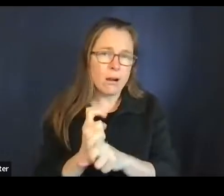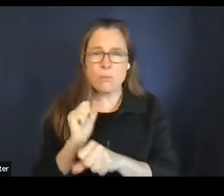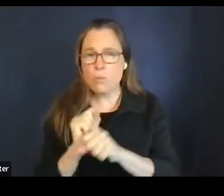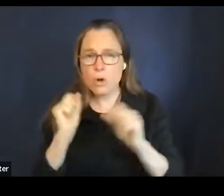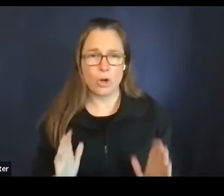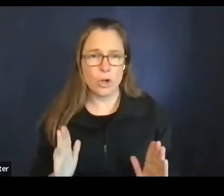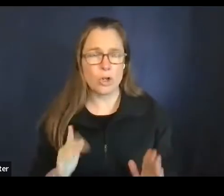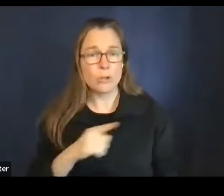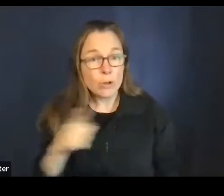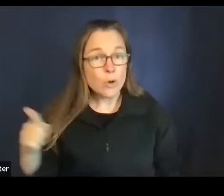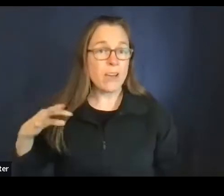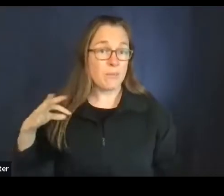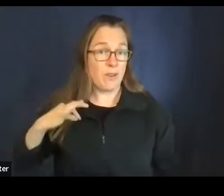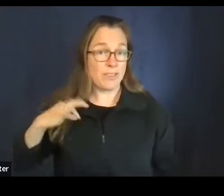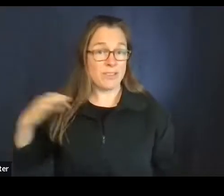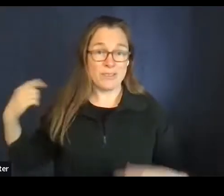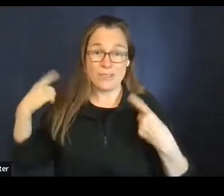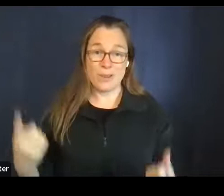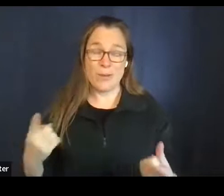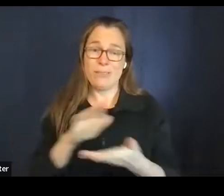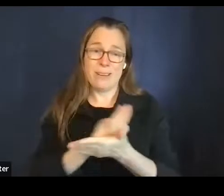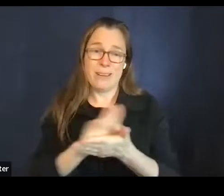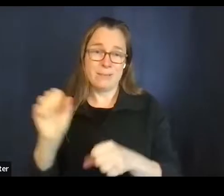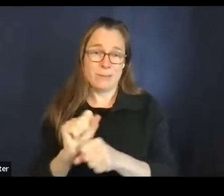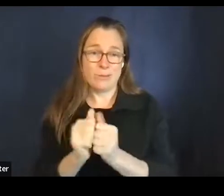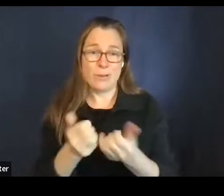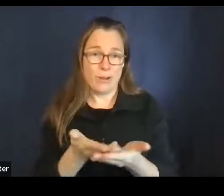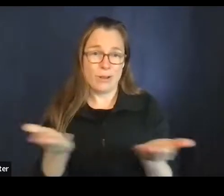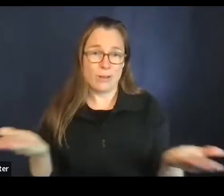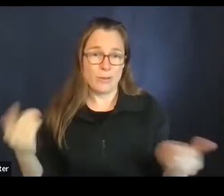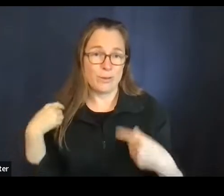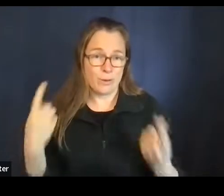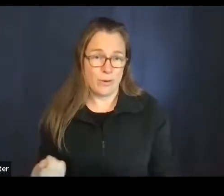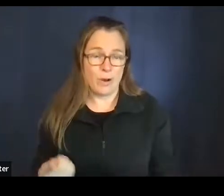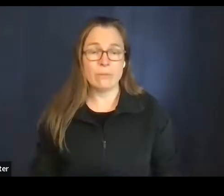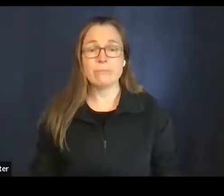working with all of them. I just want to reiterate what I've said before.